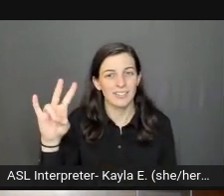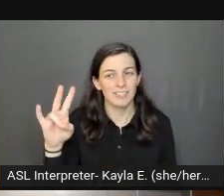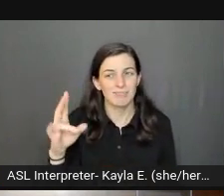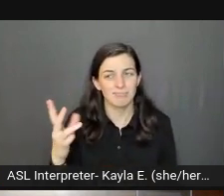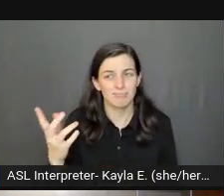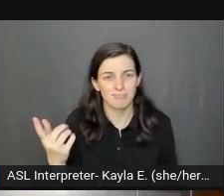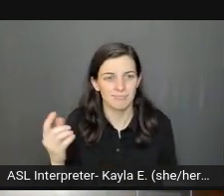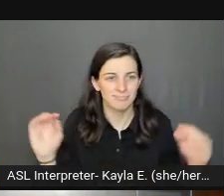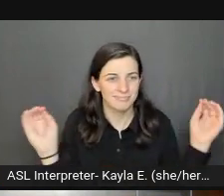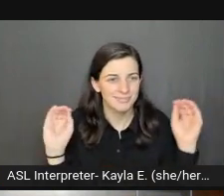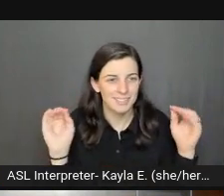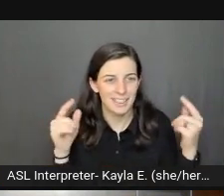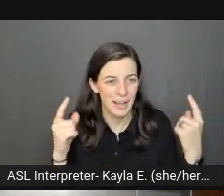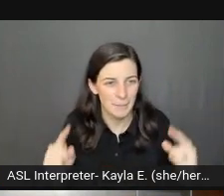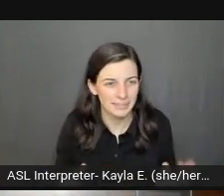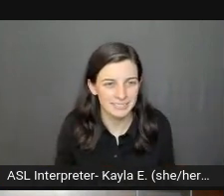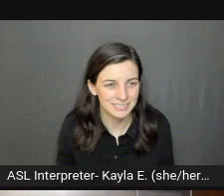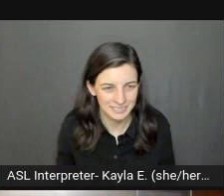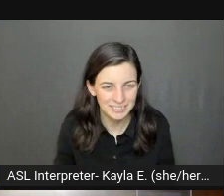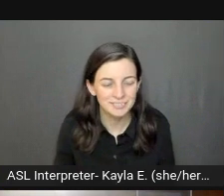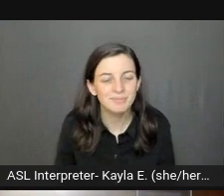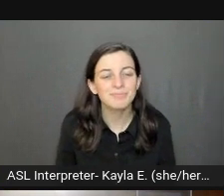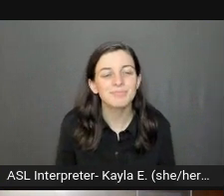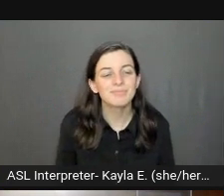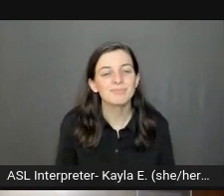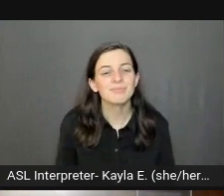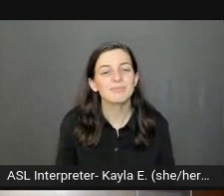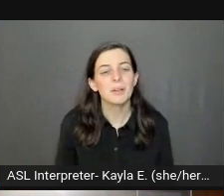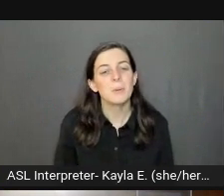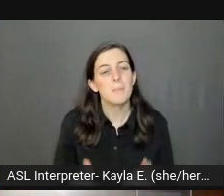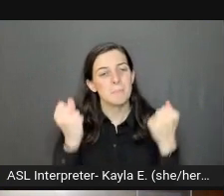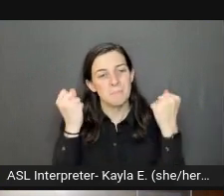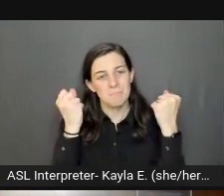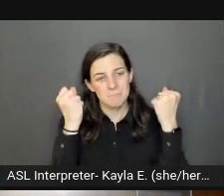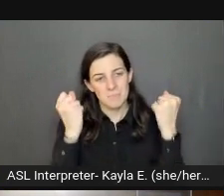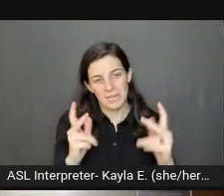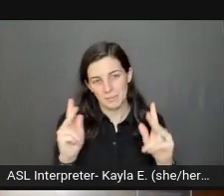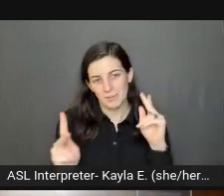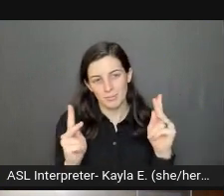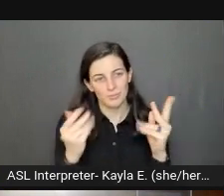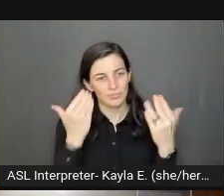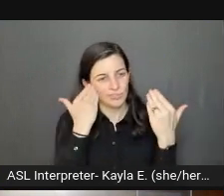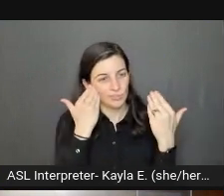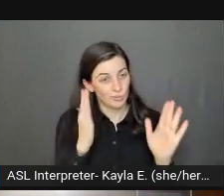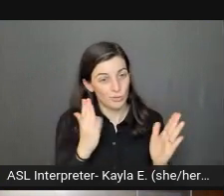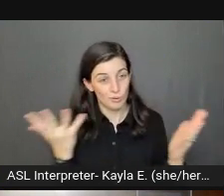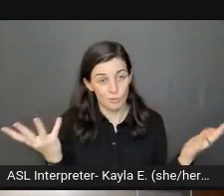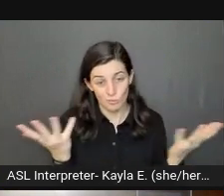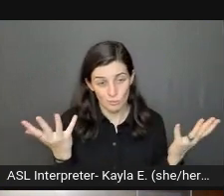Now, here is what many people don't know, but the development